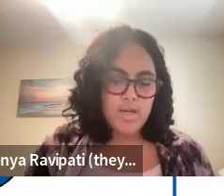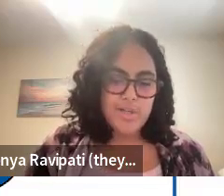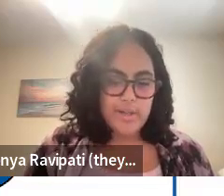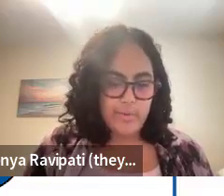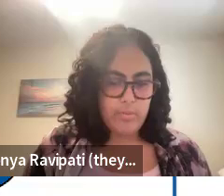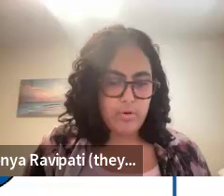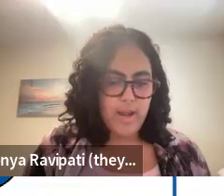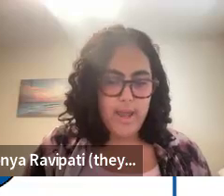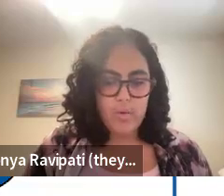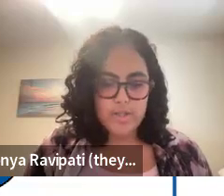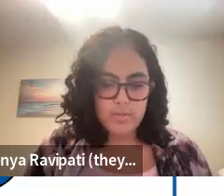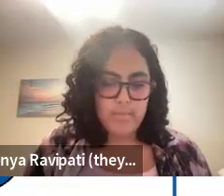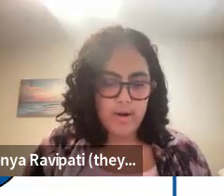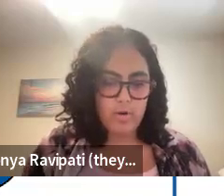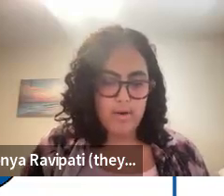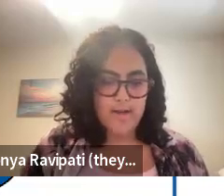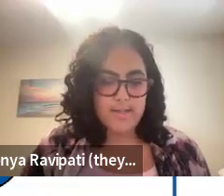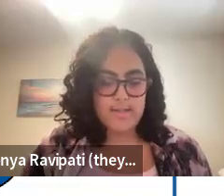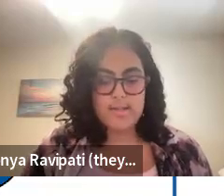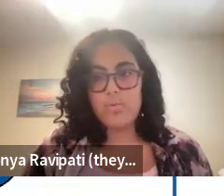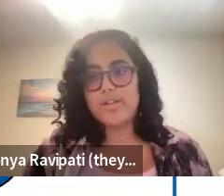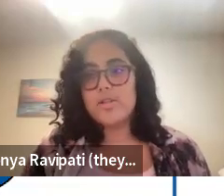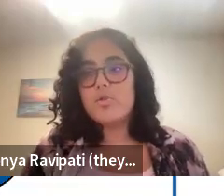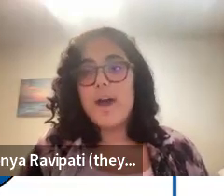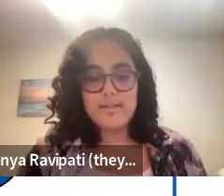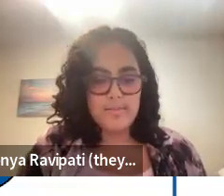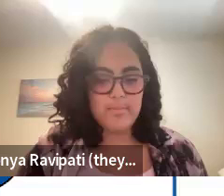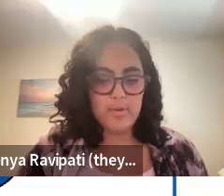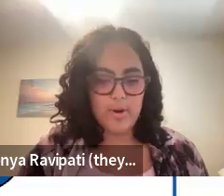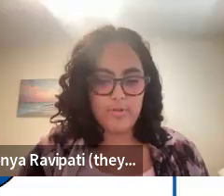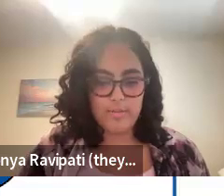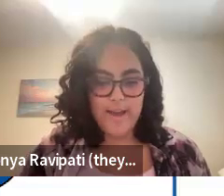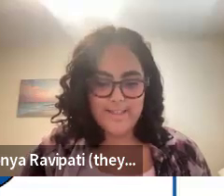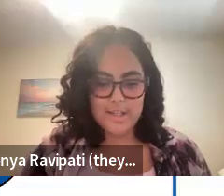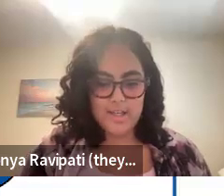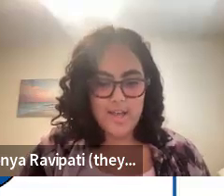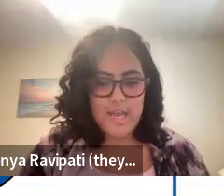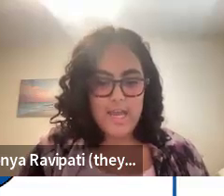Additionally, Willowbrook had questionable medical practices, was 2,000 people over capacity.